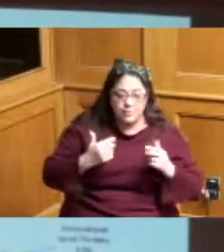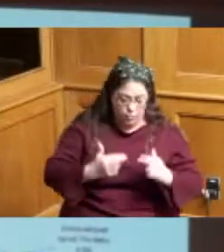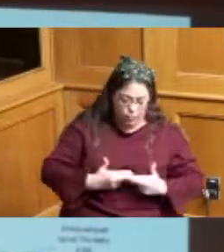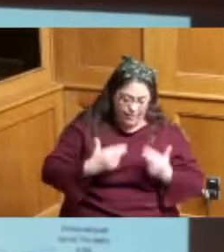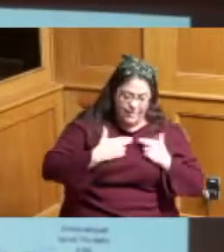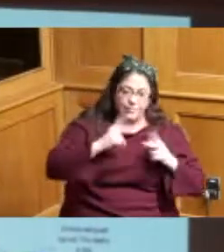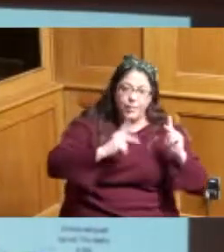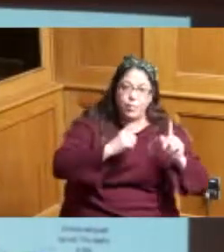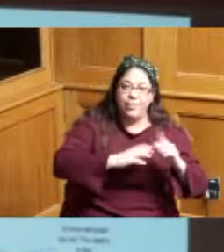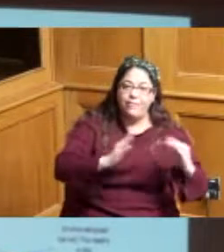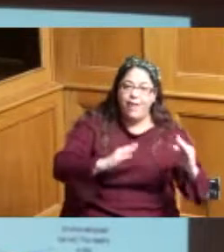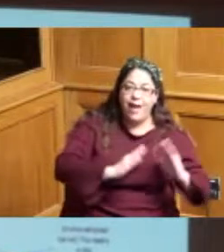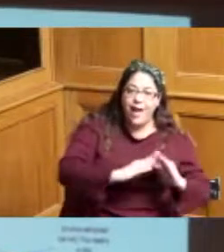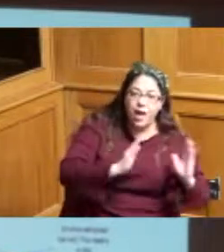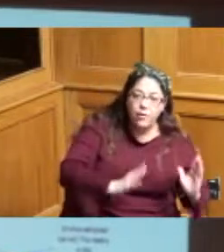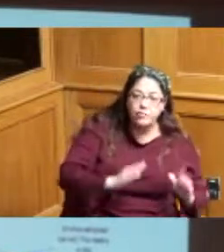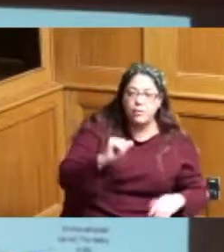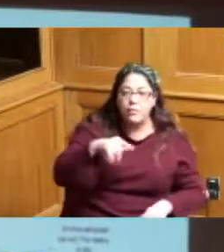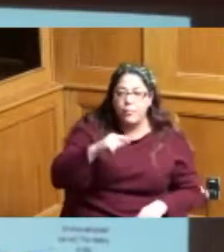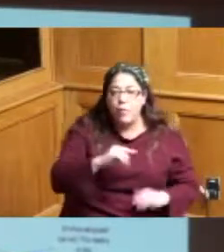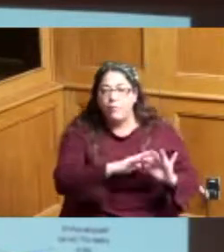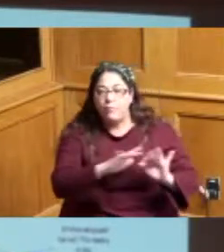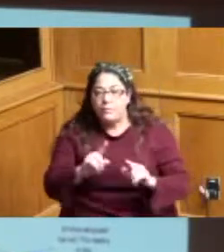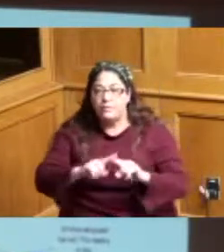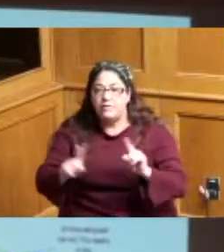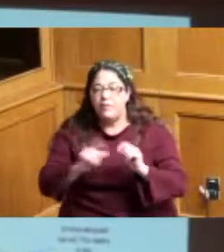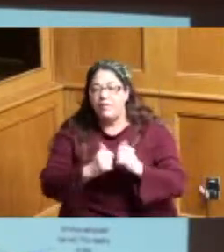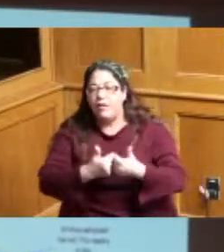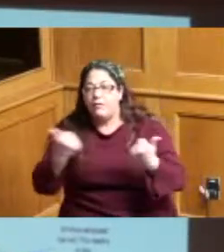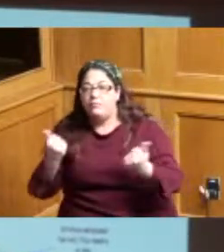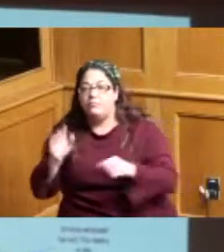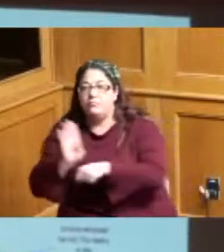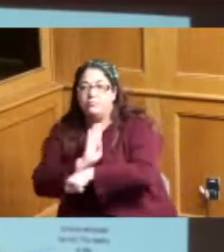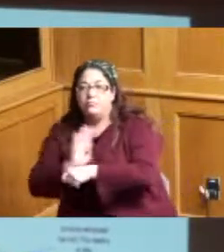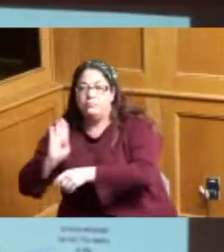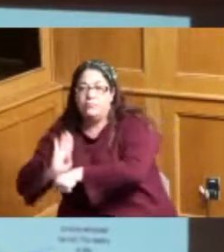residential and mfr stands for multi-family residential which is up to two dwelling units